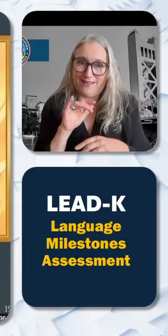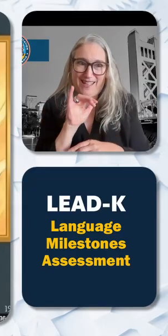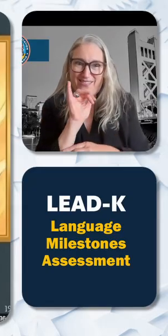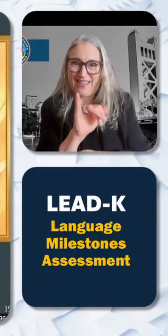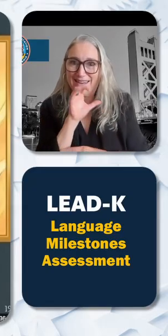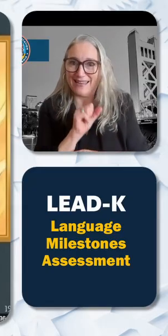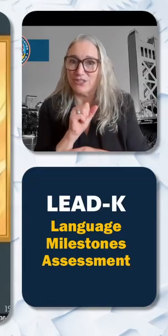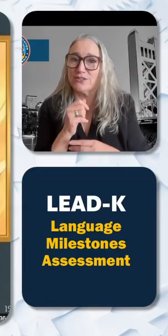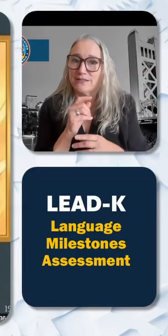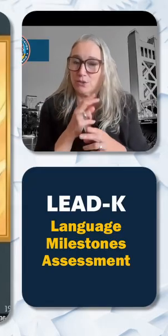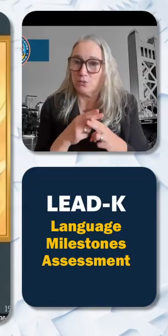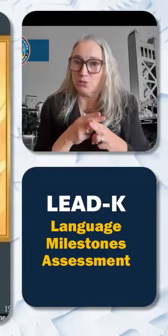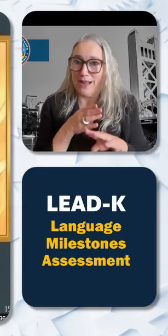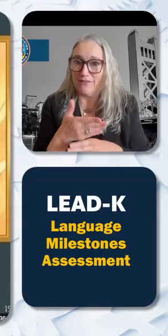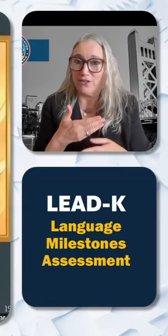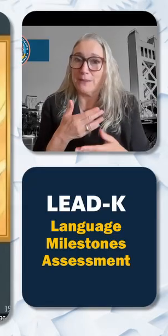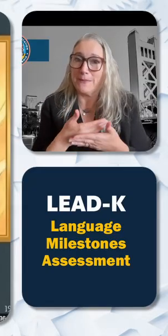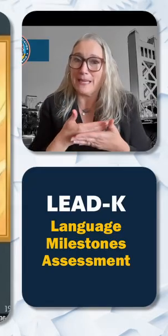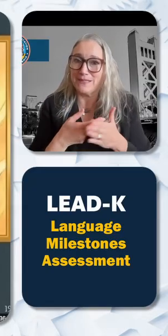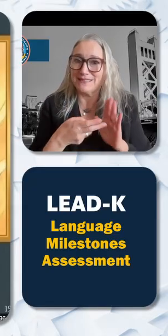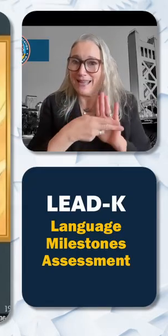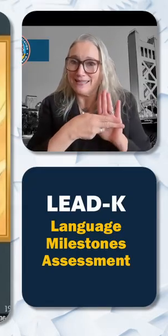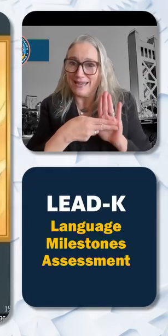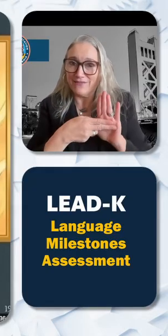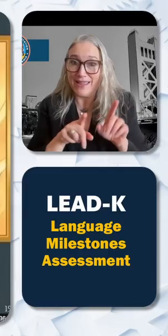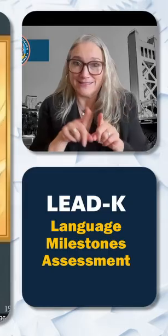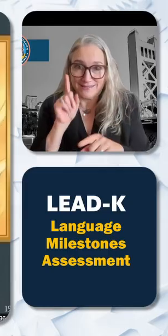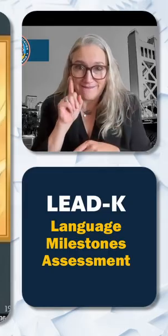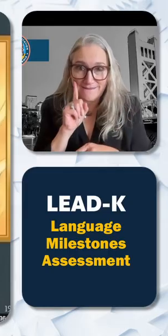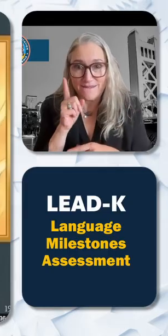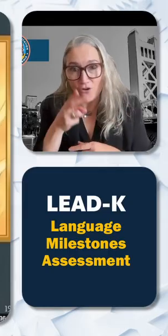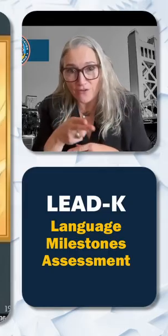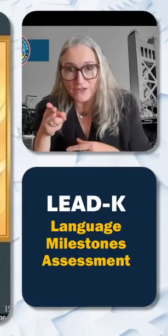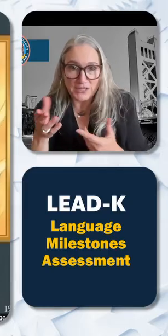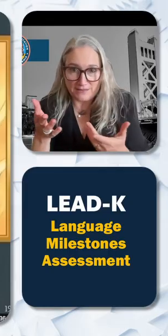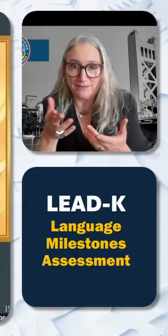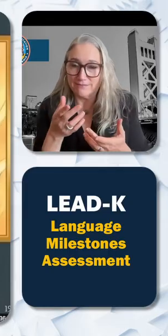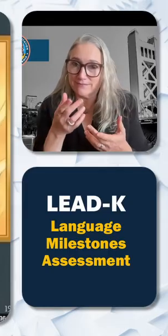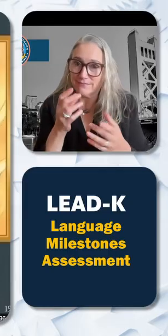to know what to look for, especially at that age, right after that baby is often